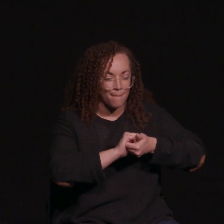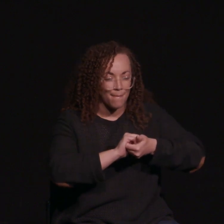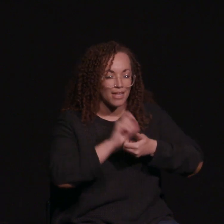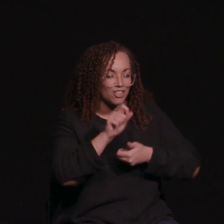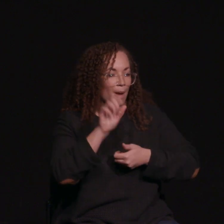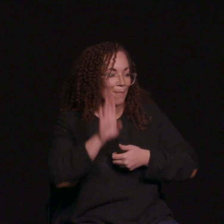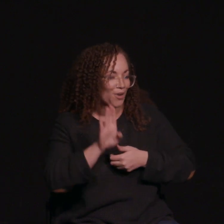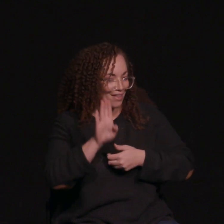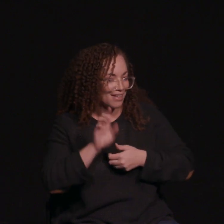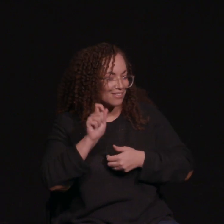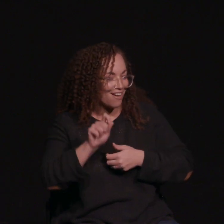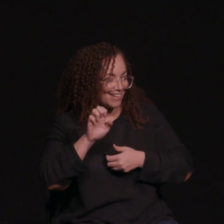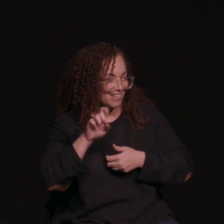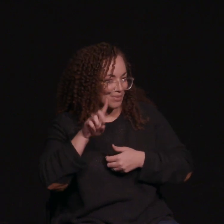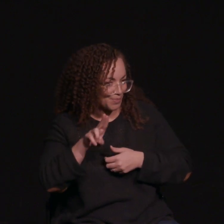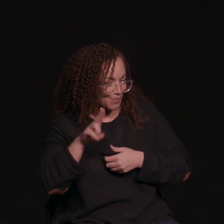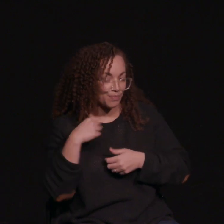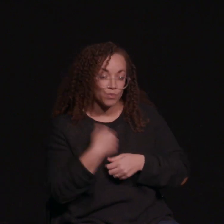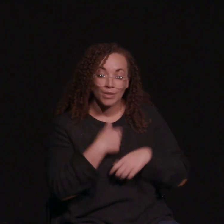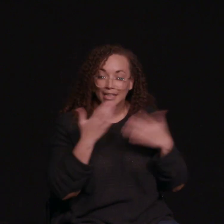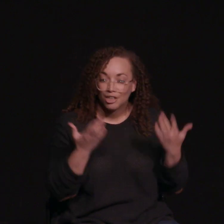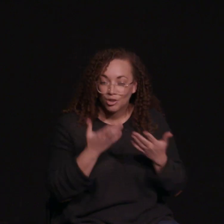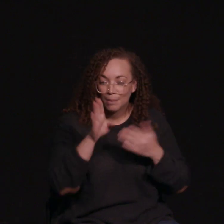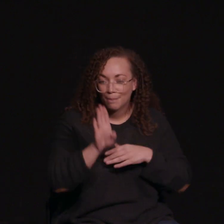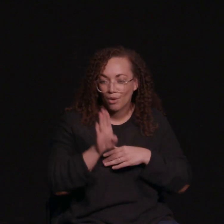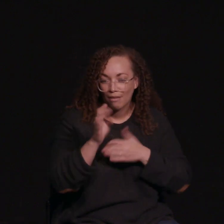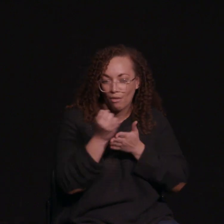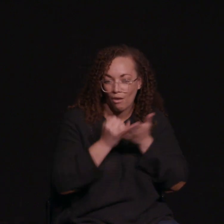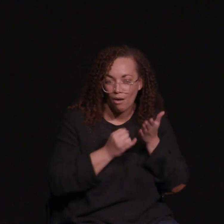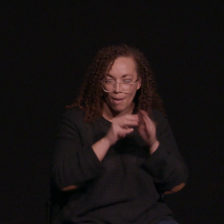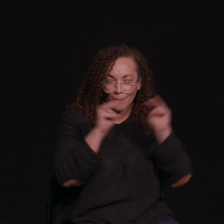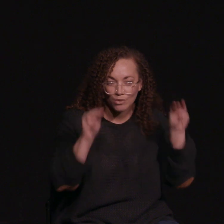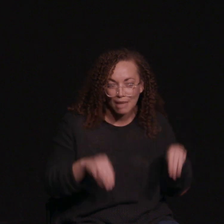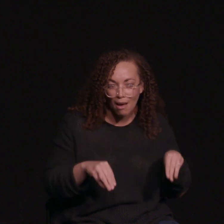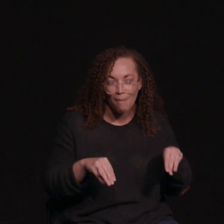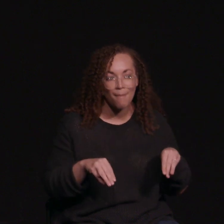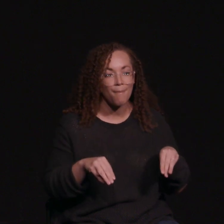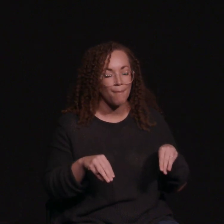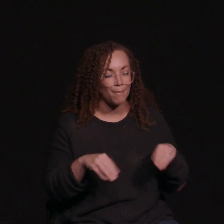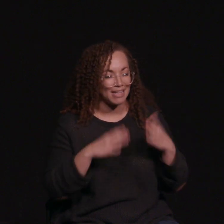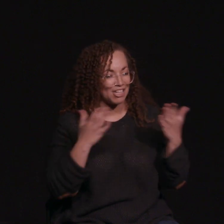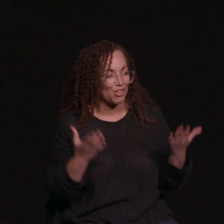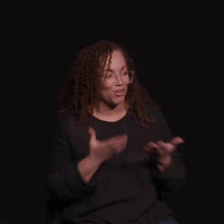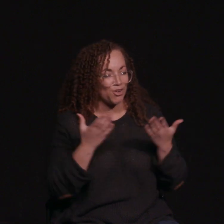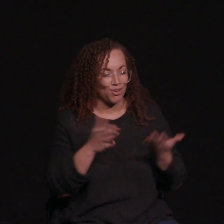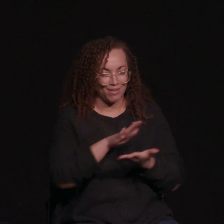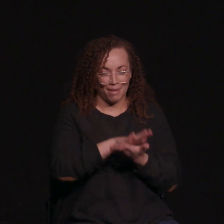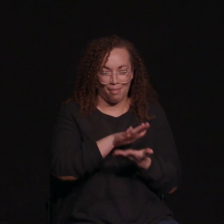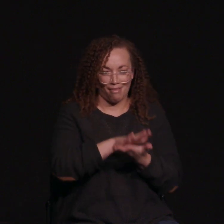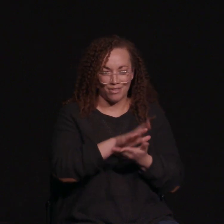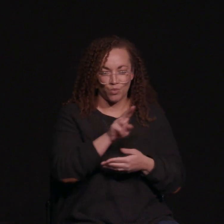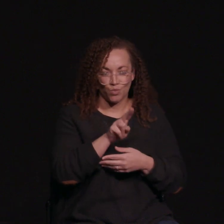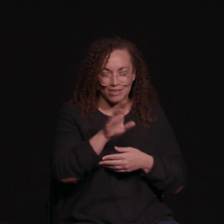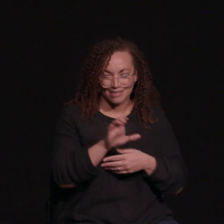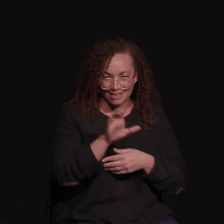So we're here at the Berkeley Art Museum at the threshold of UC Berkeley and the City of Berkeley.